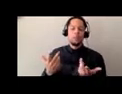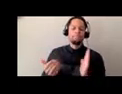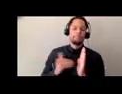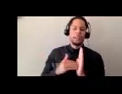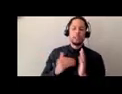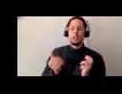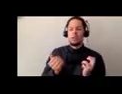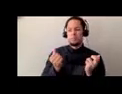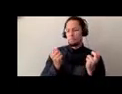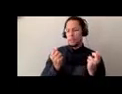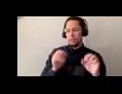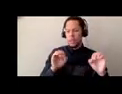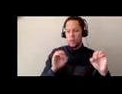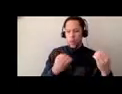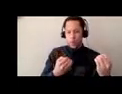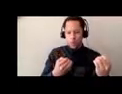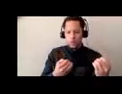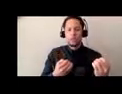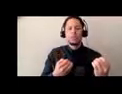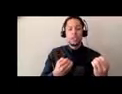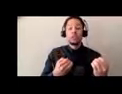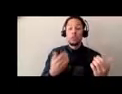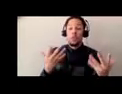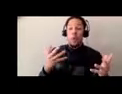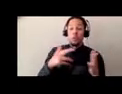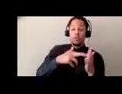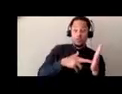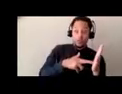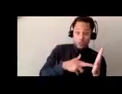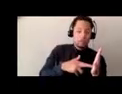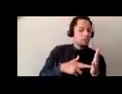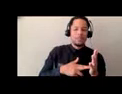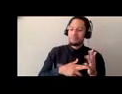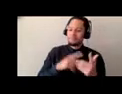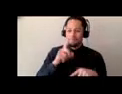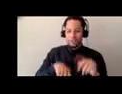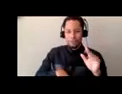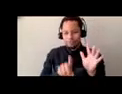actually registered for today representatives from nation's finest.